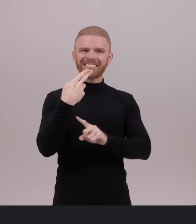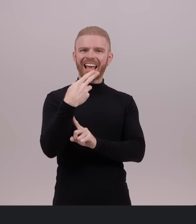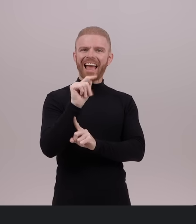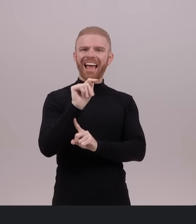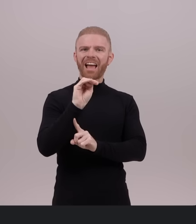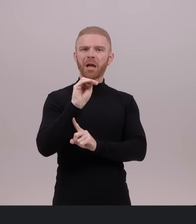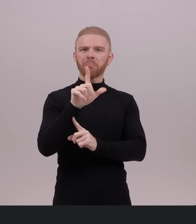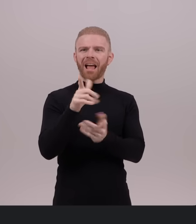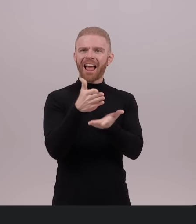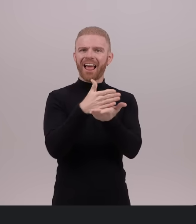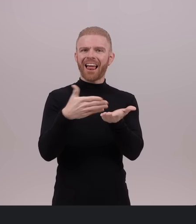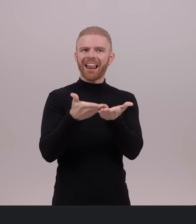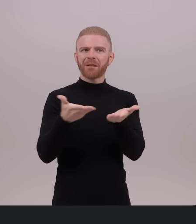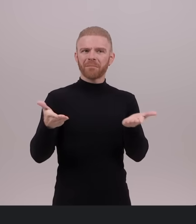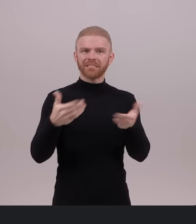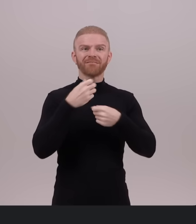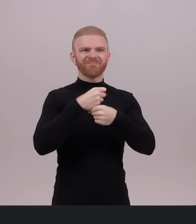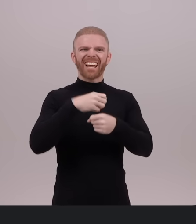rendered into the canvas.